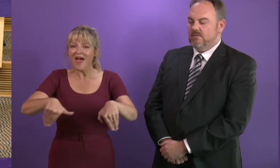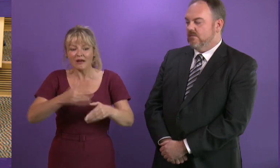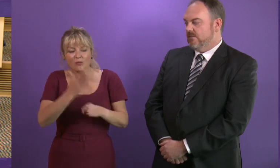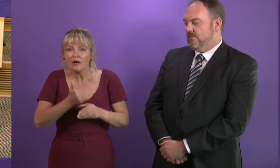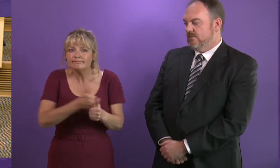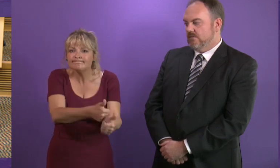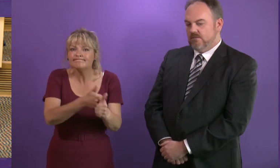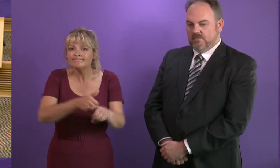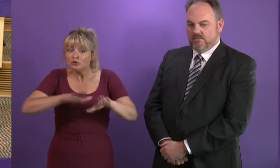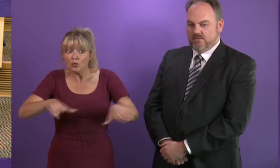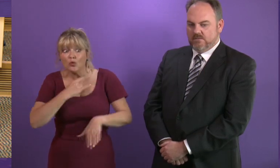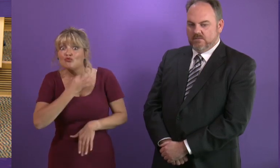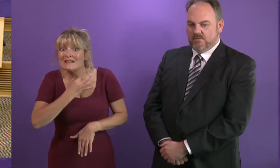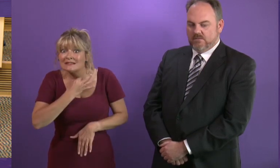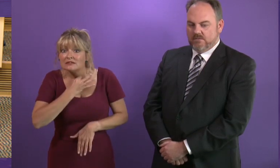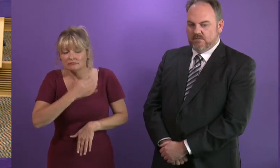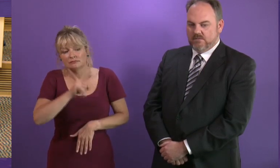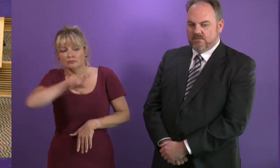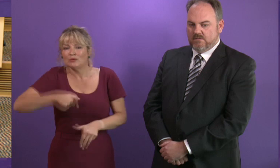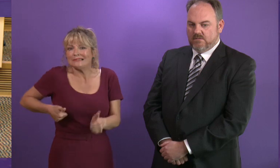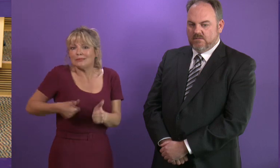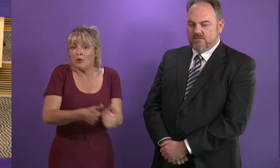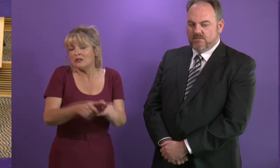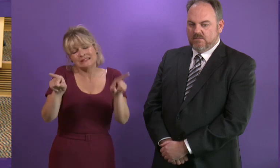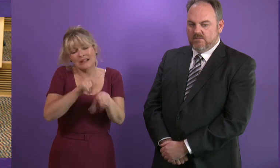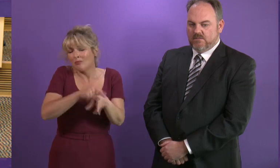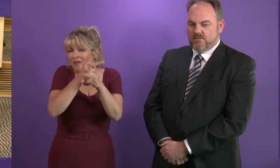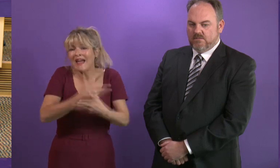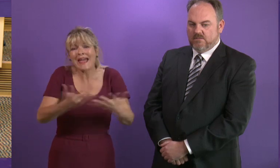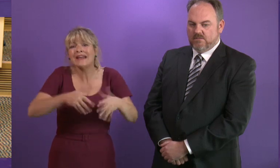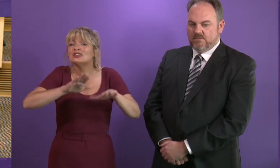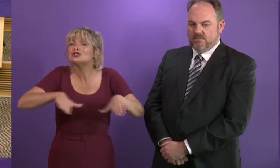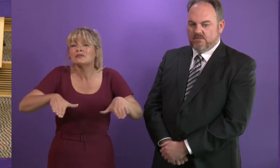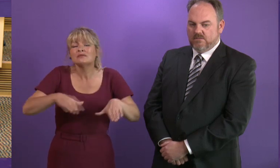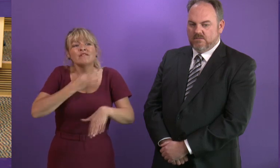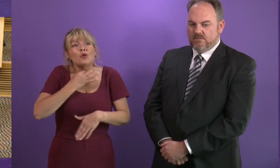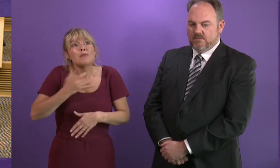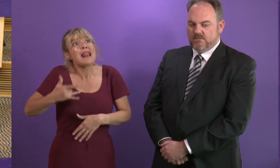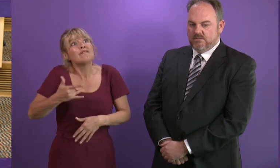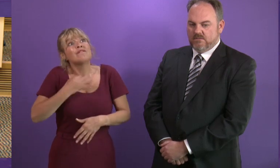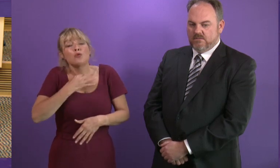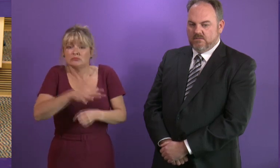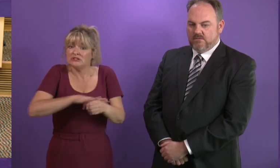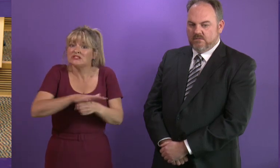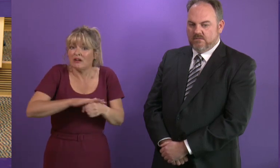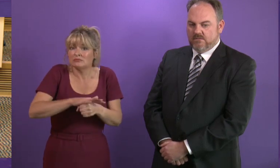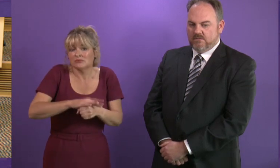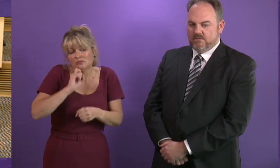any child who is living in vulnerable circumstances. The Deputy First Minister will set out more detail on that when he stands up this afternoon. Universities (Funding)